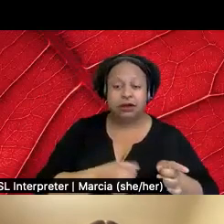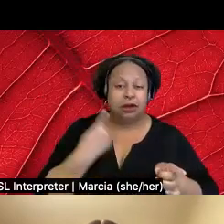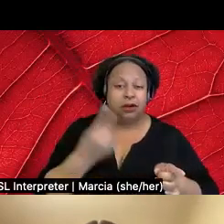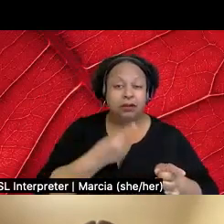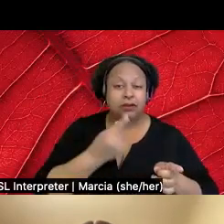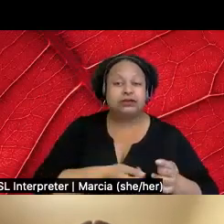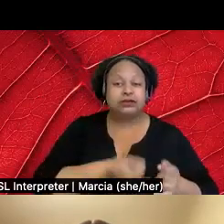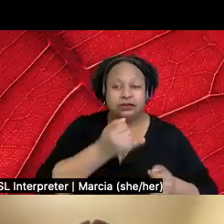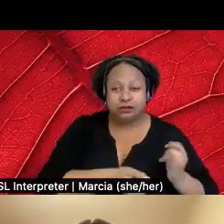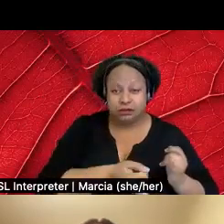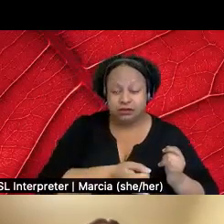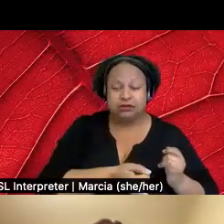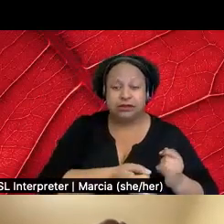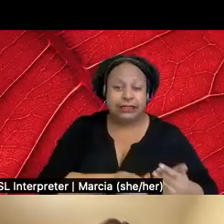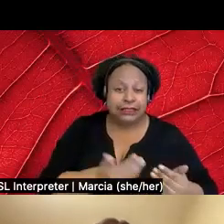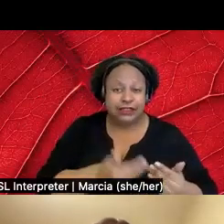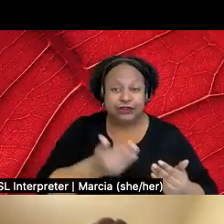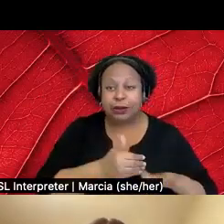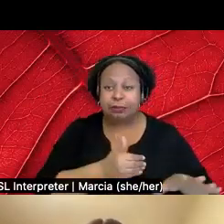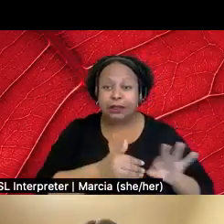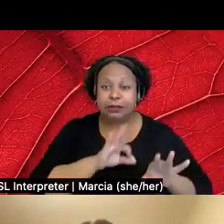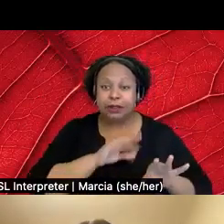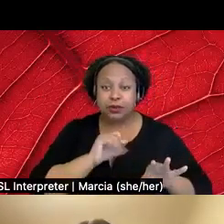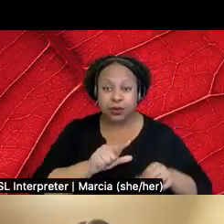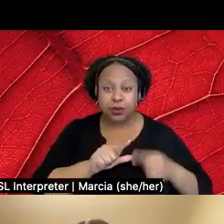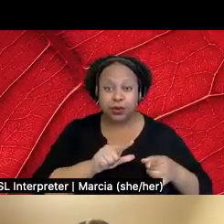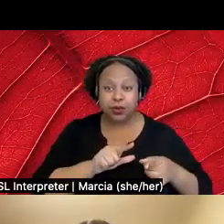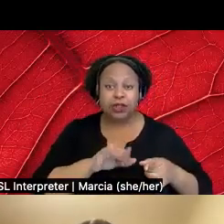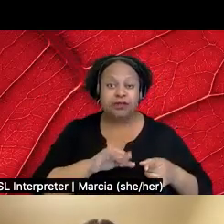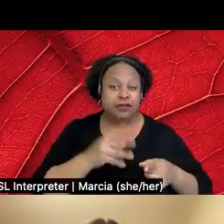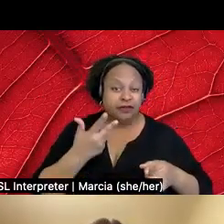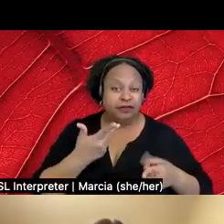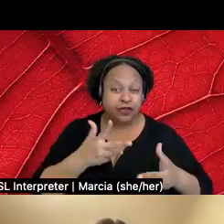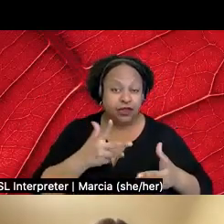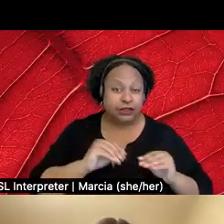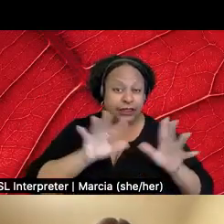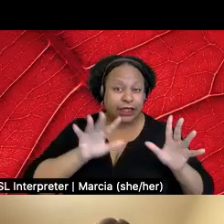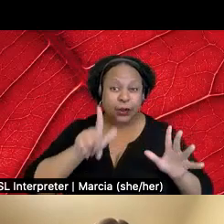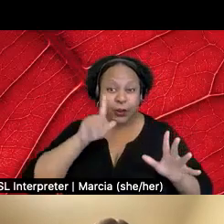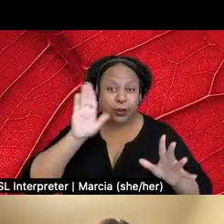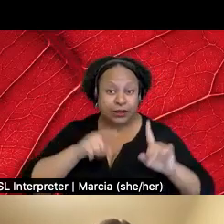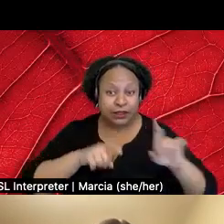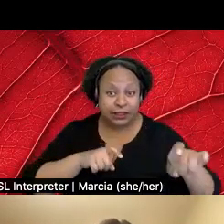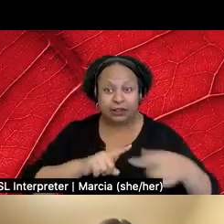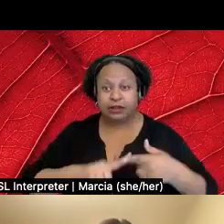Of course, it's much easier to select a tool if you already have a clear idea of who's going to need it, where and for what.